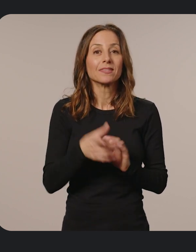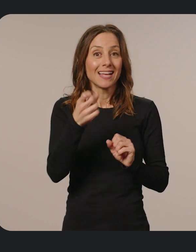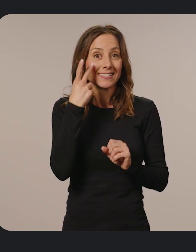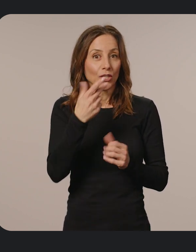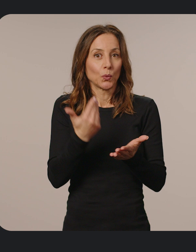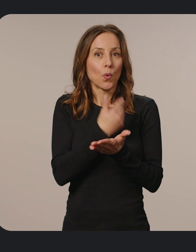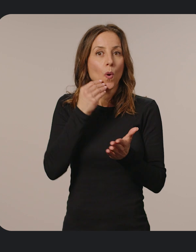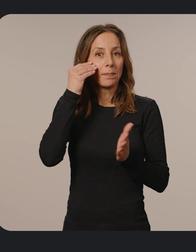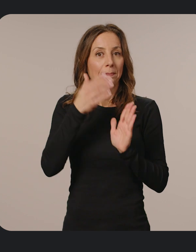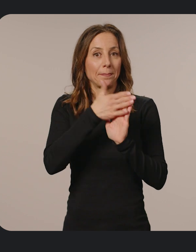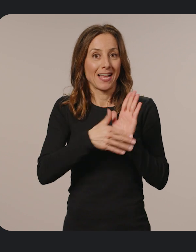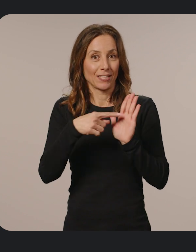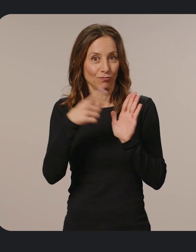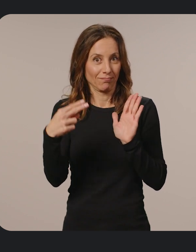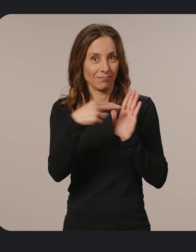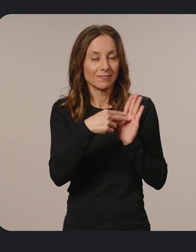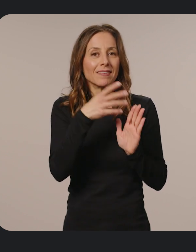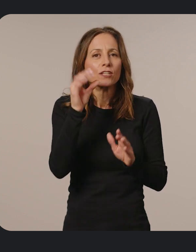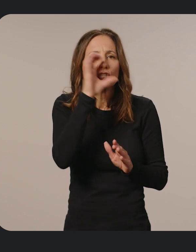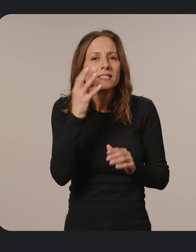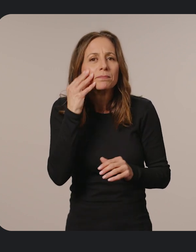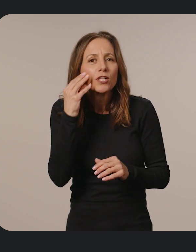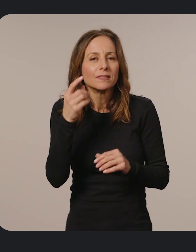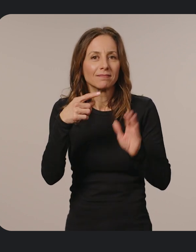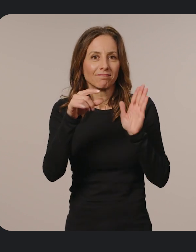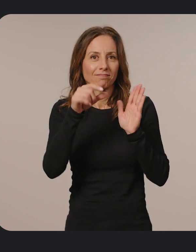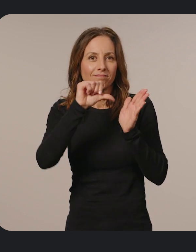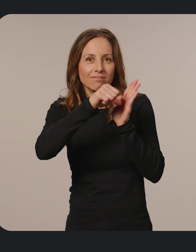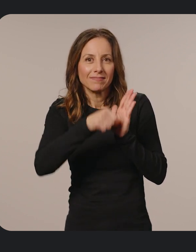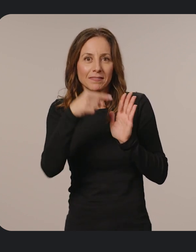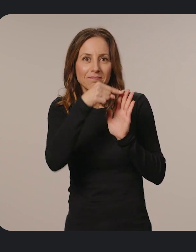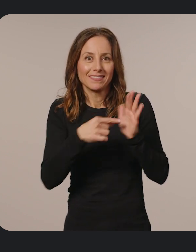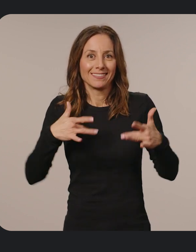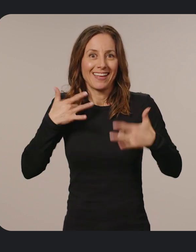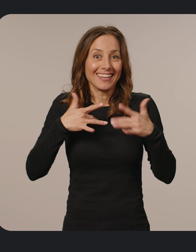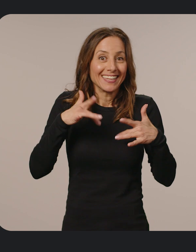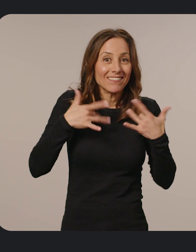You can see this in our new home page and search experiences, which highlight the most exciting events